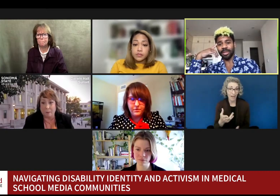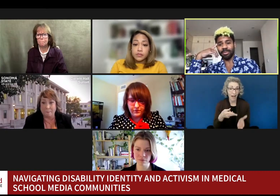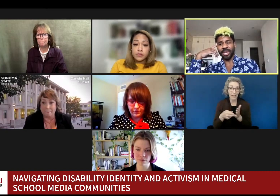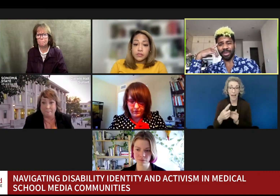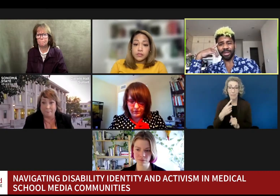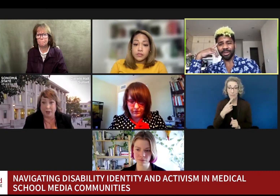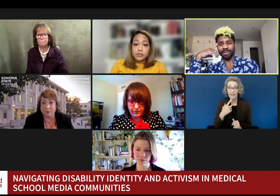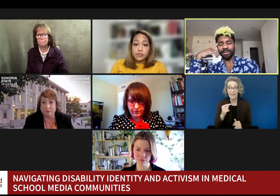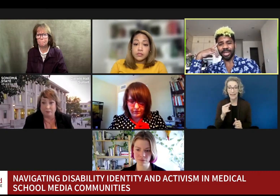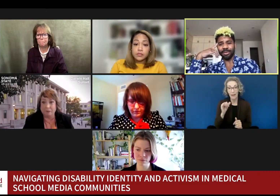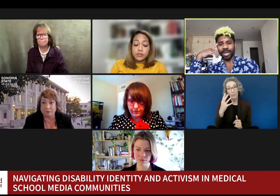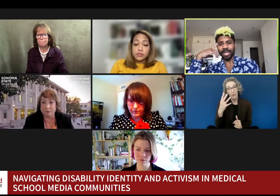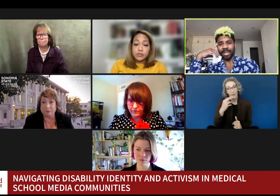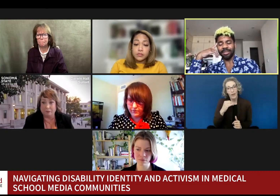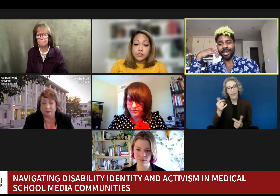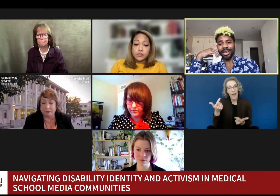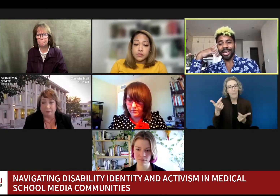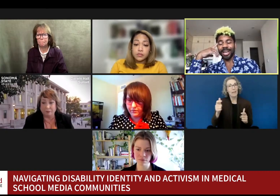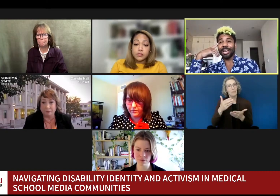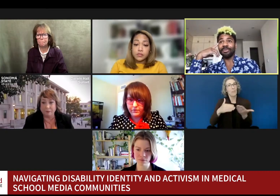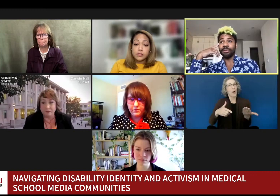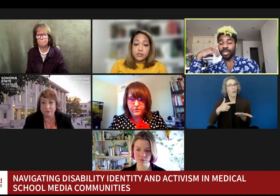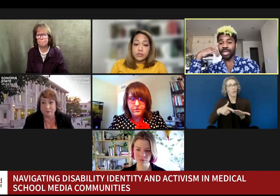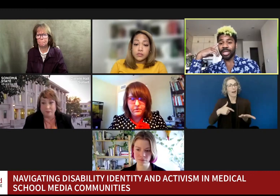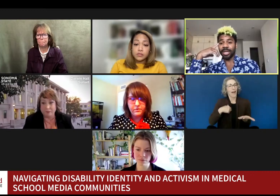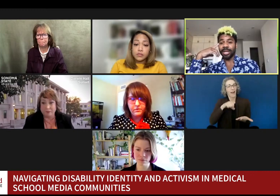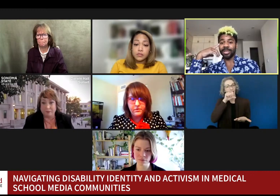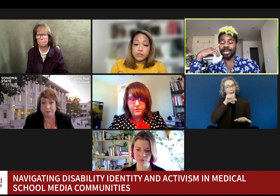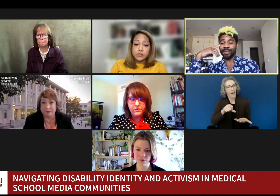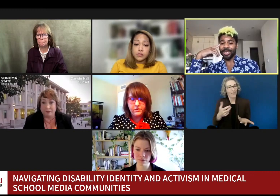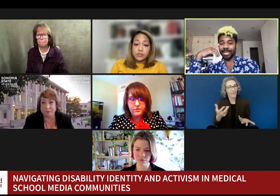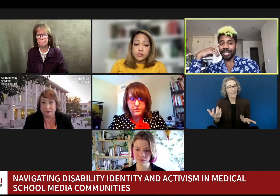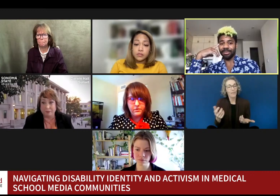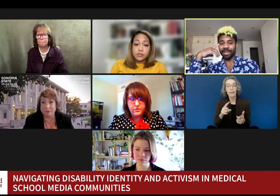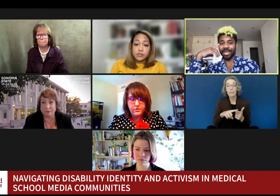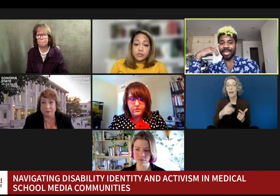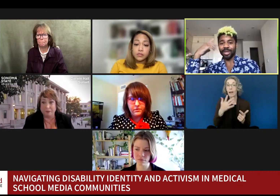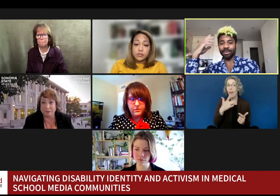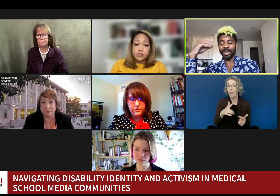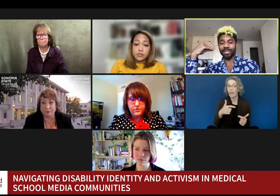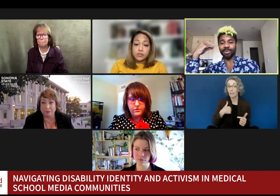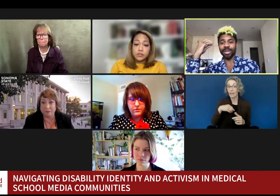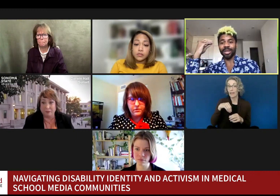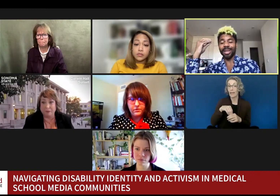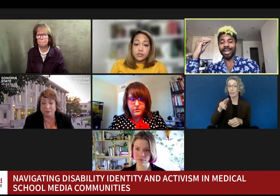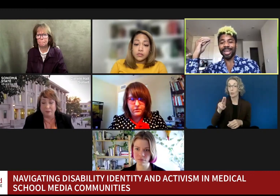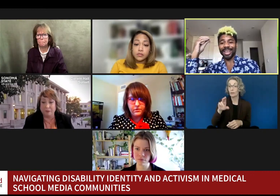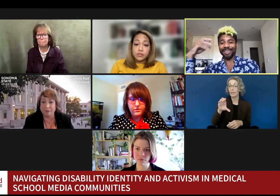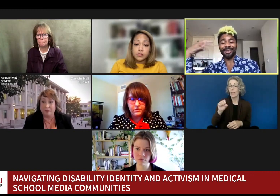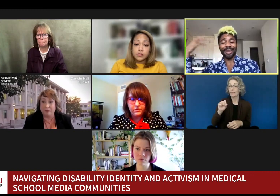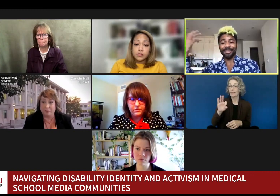something that was a big pillar of what I loved. I am fortunate that I was at UCSF and I'm in a place where I have a lot of friends,